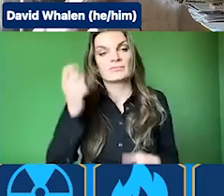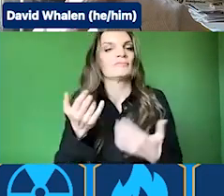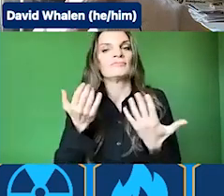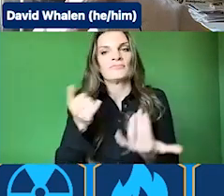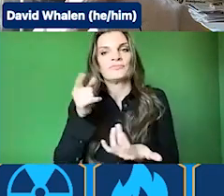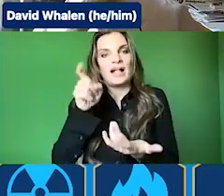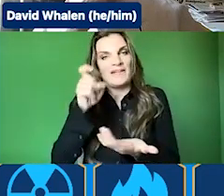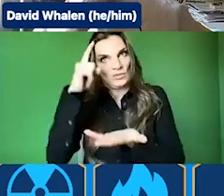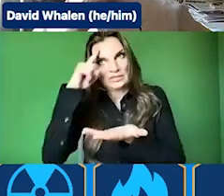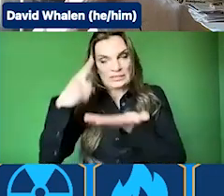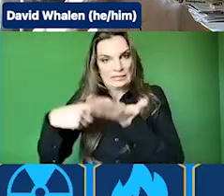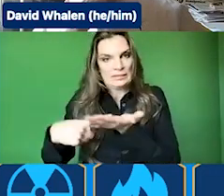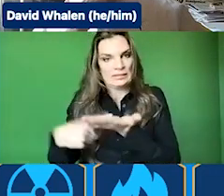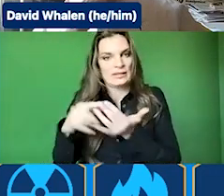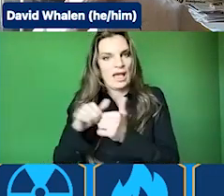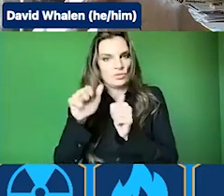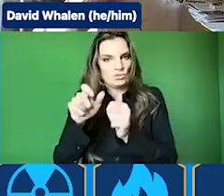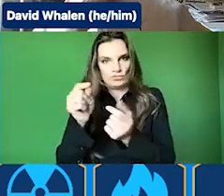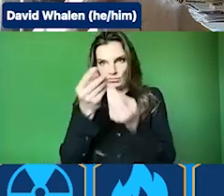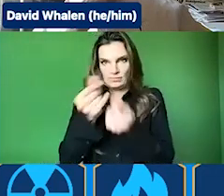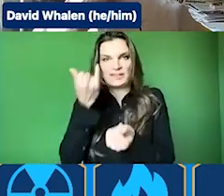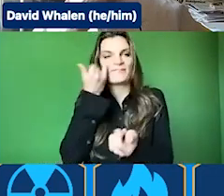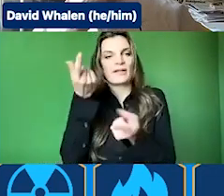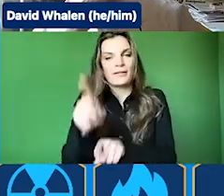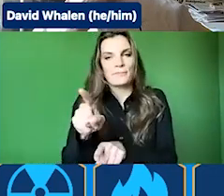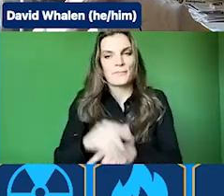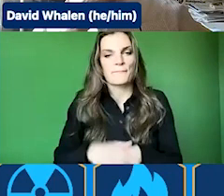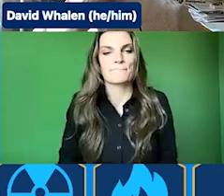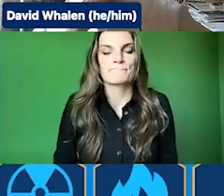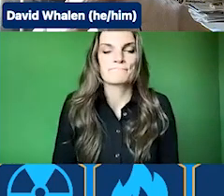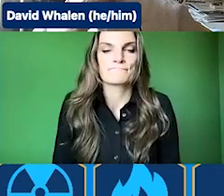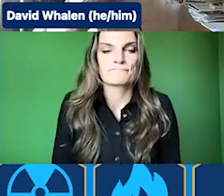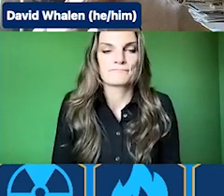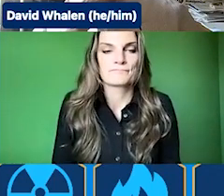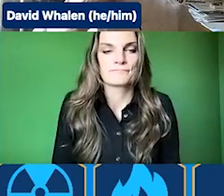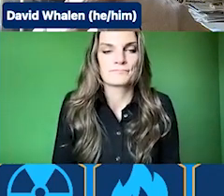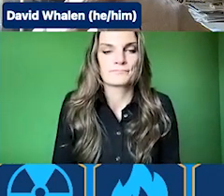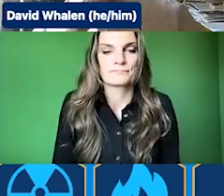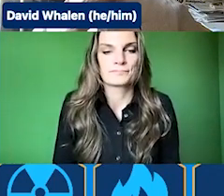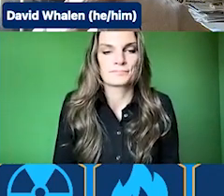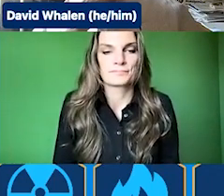crisis standards of care and there is good reason for it but cannot neglect the strains on